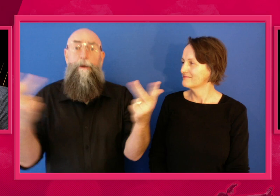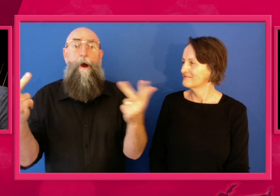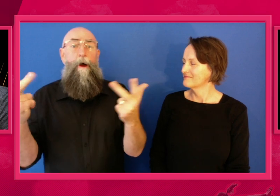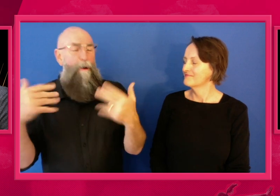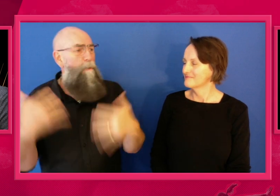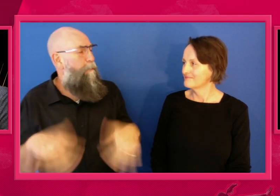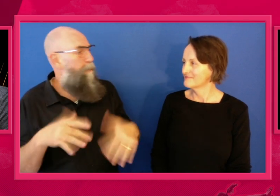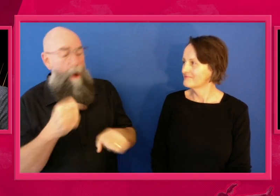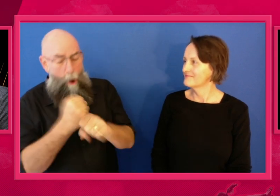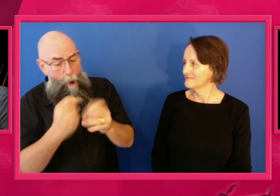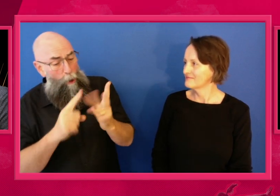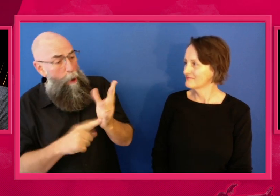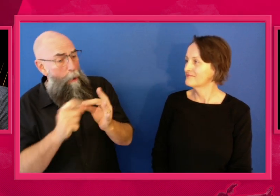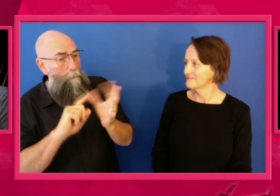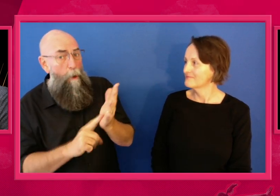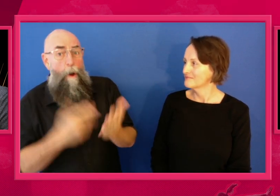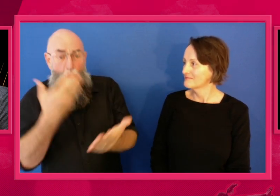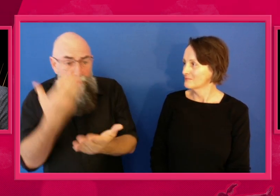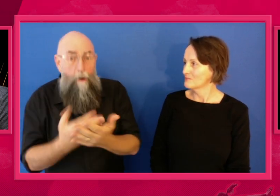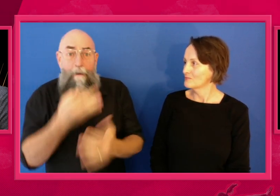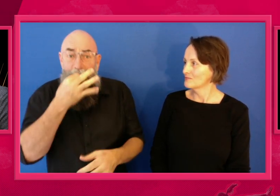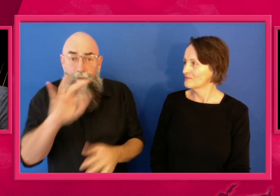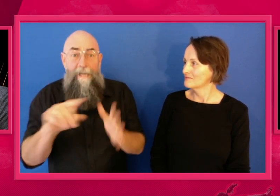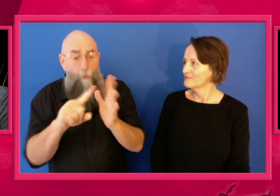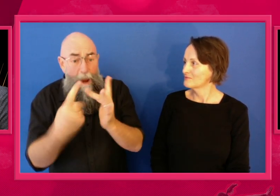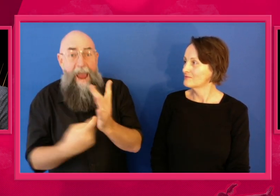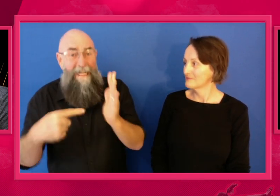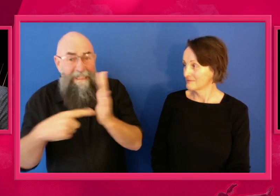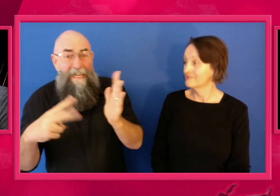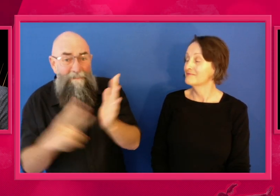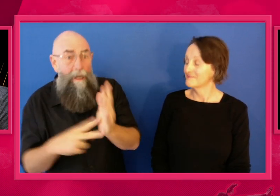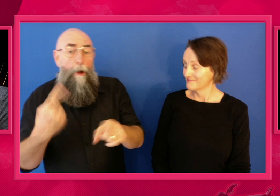that goalball is actually on free-to-air. It's getting mentioned everywhere. I think